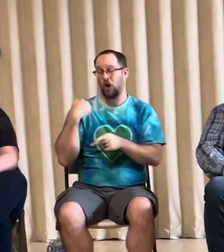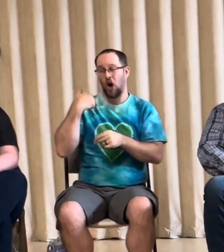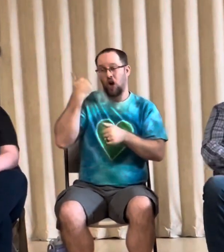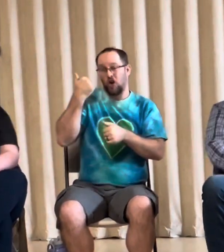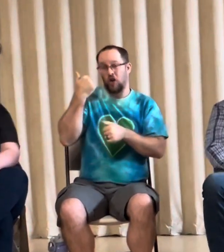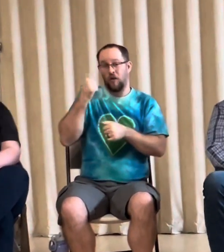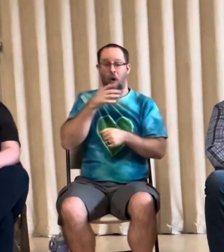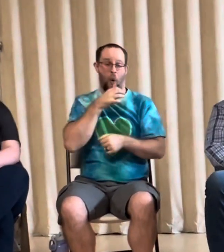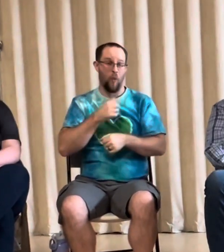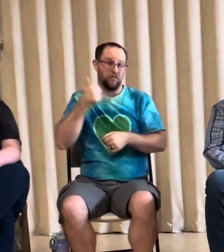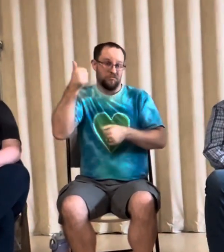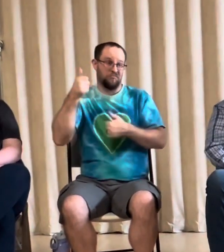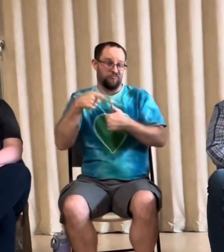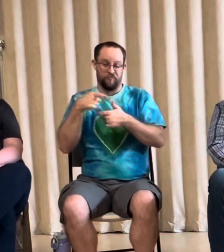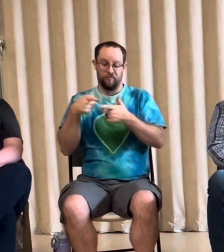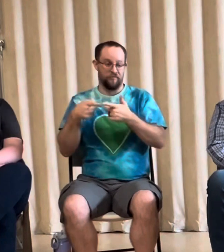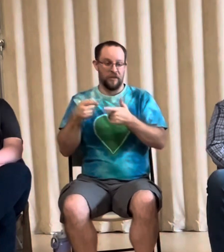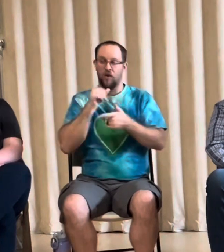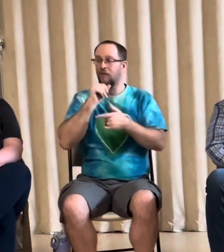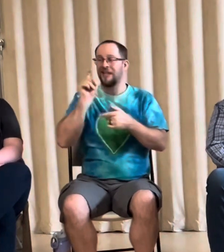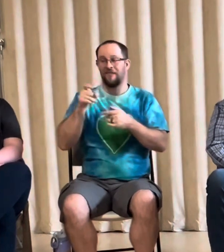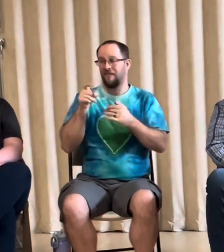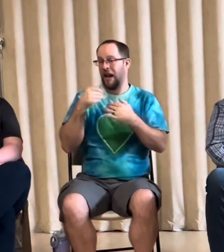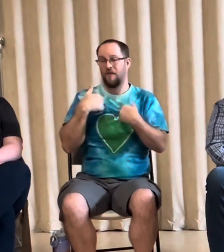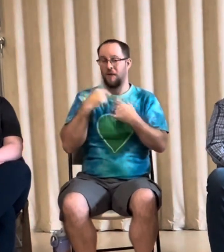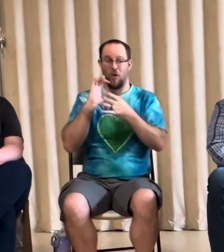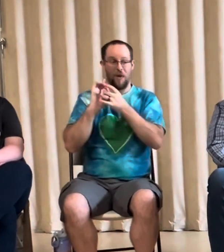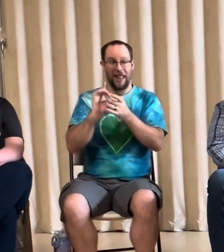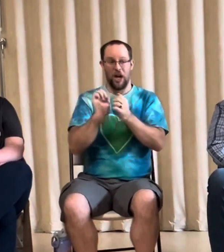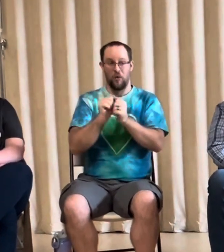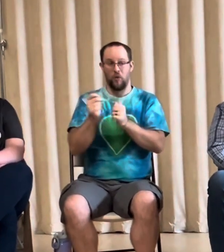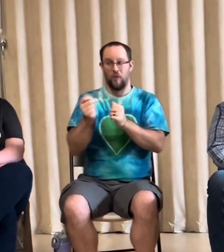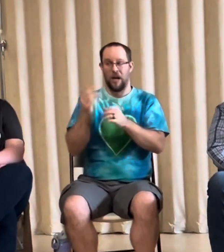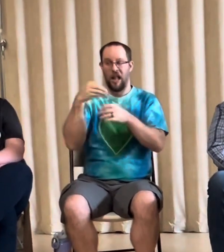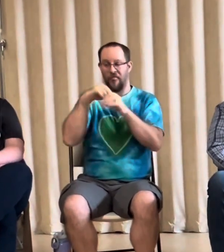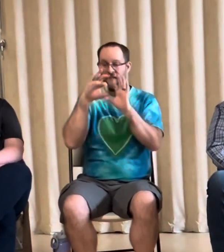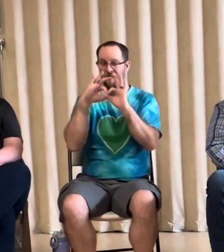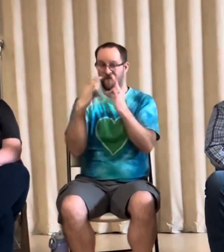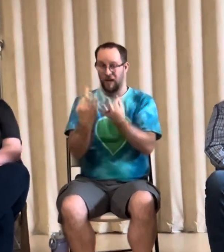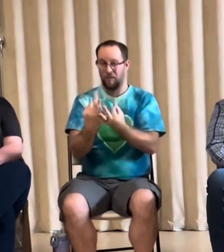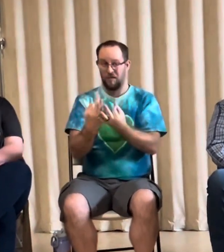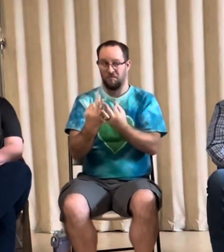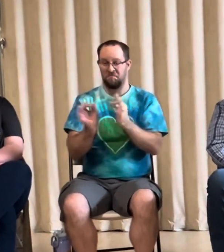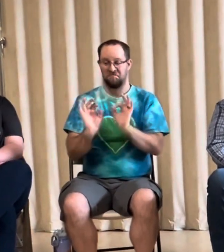they could be older, and they don't even have to be related to you, sometimes like a family is. Take for